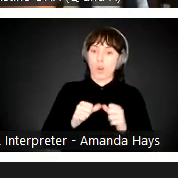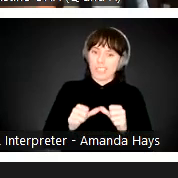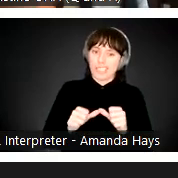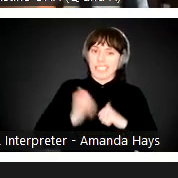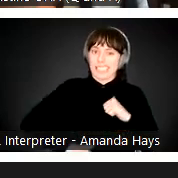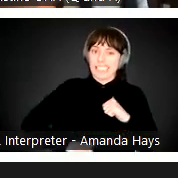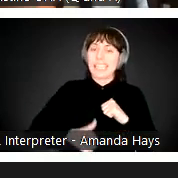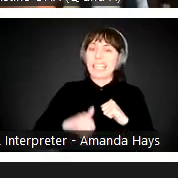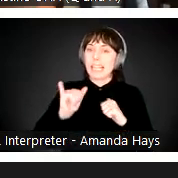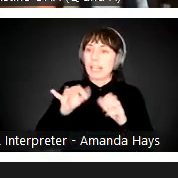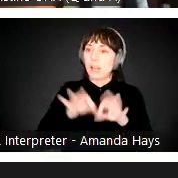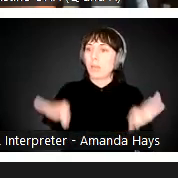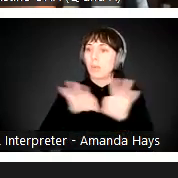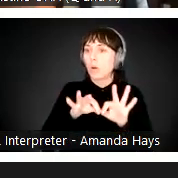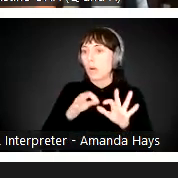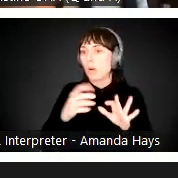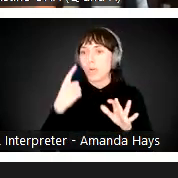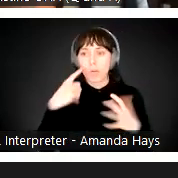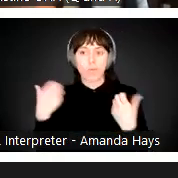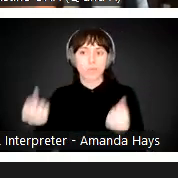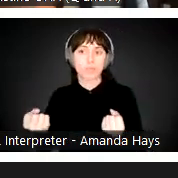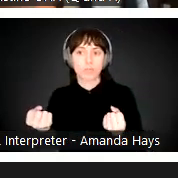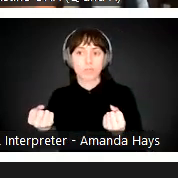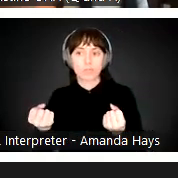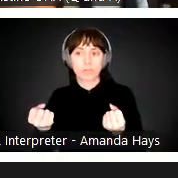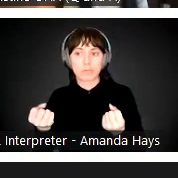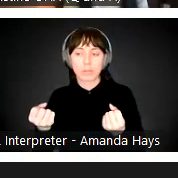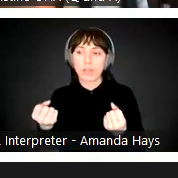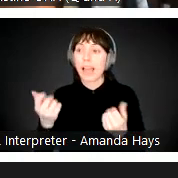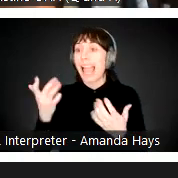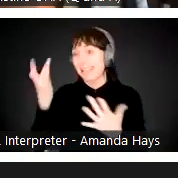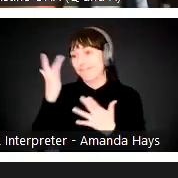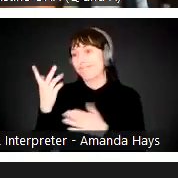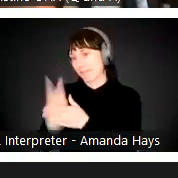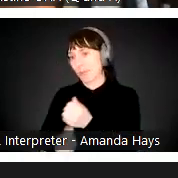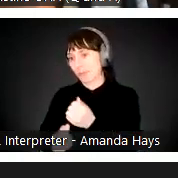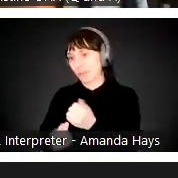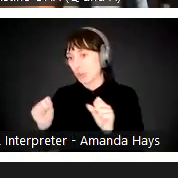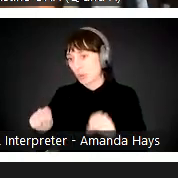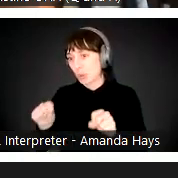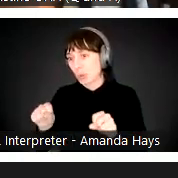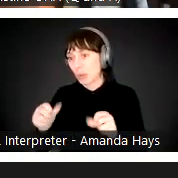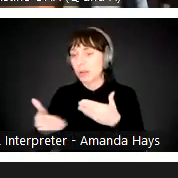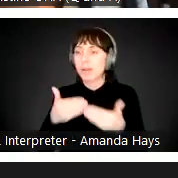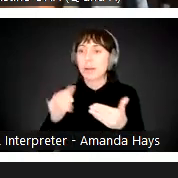to how you get better. And so sometimes, even though it might not be the reason you're ill, it might be an important